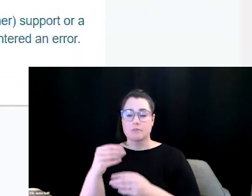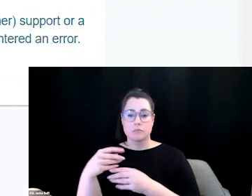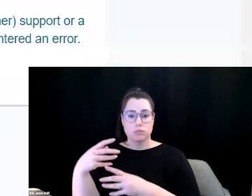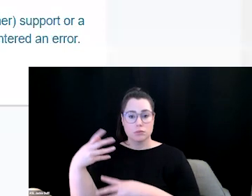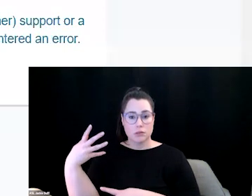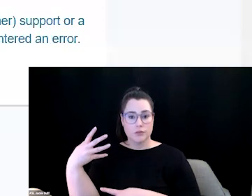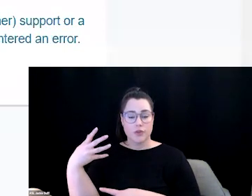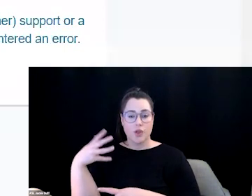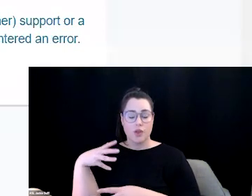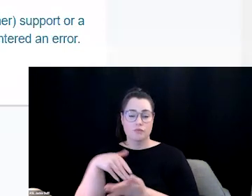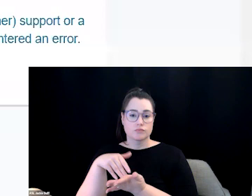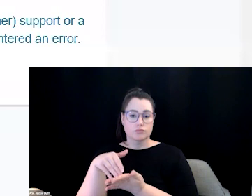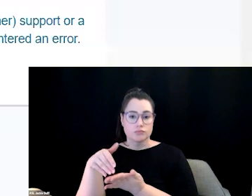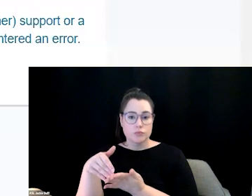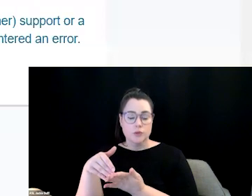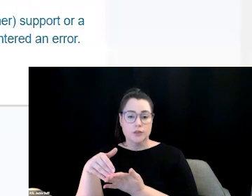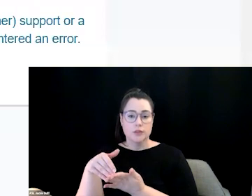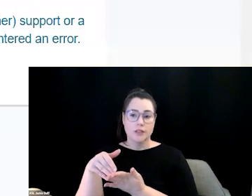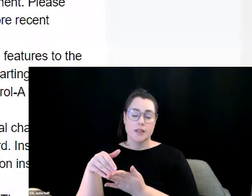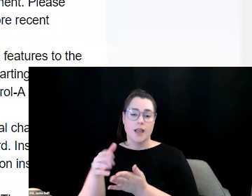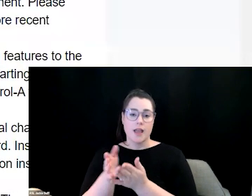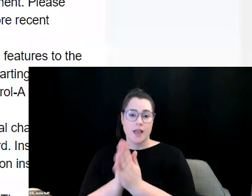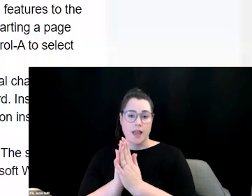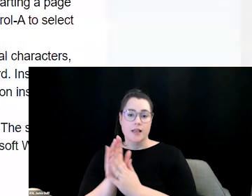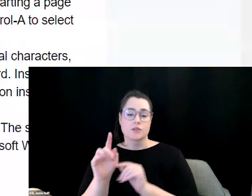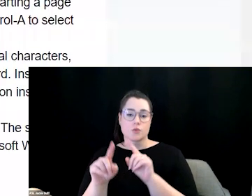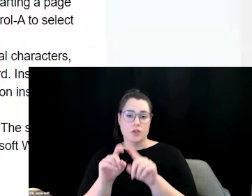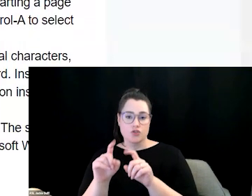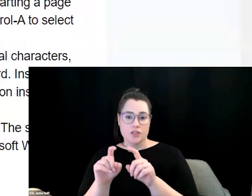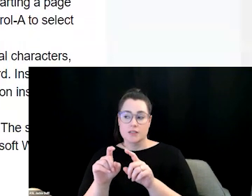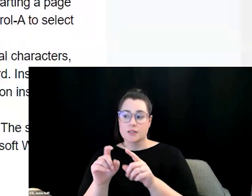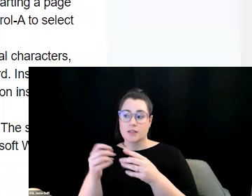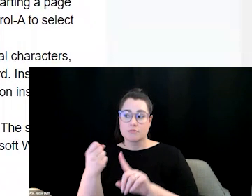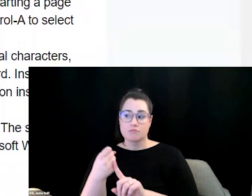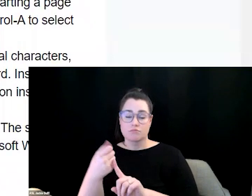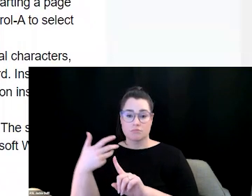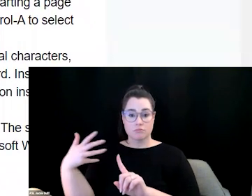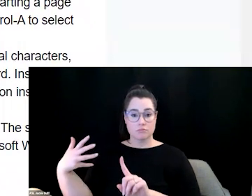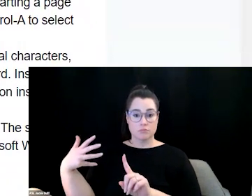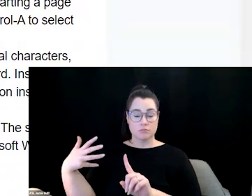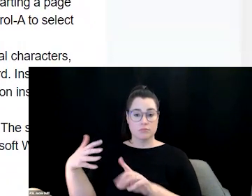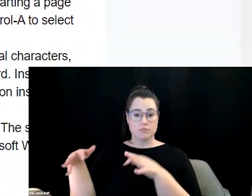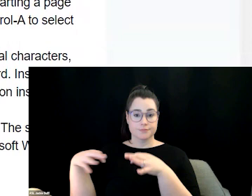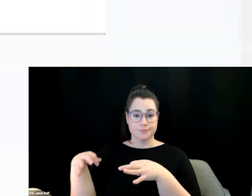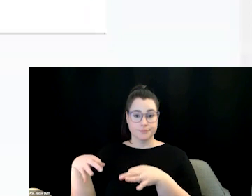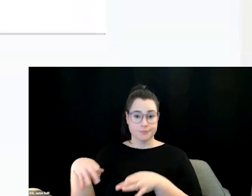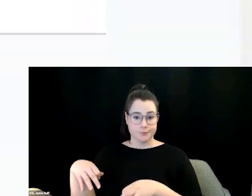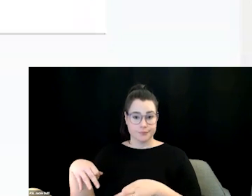You can expand and click on the plus button. And it'll tell you lots and lots of information that you --